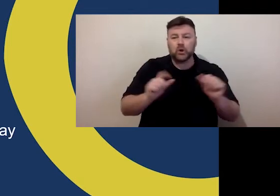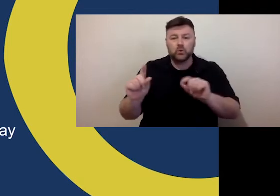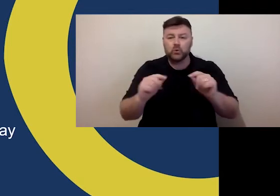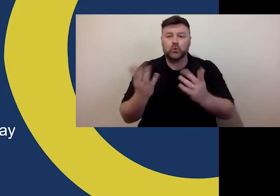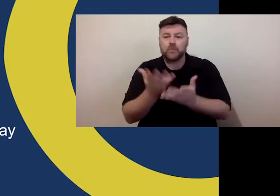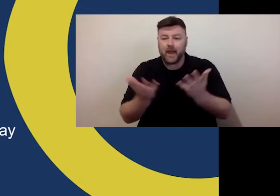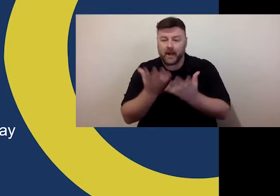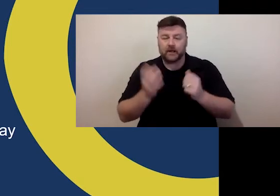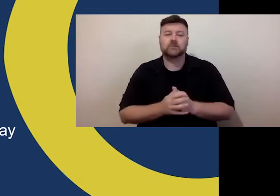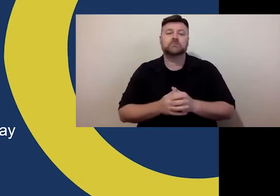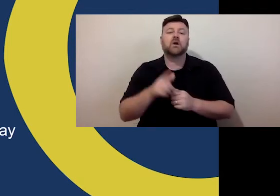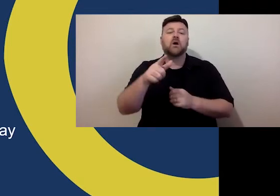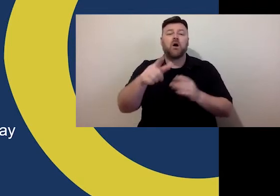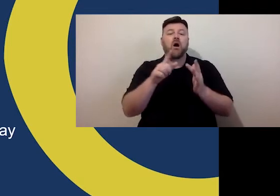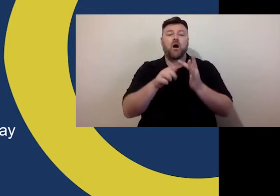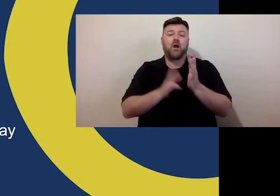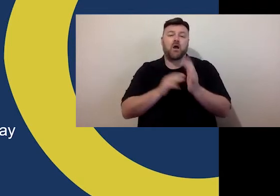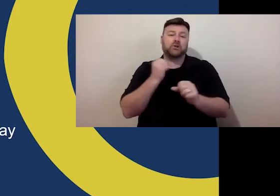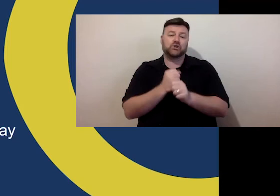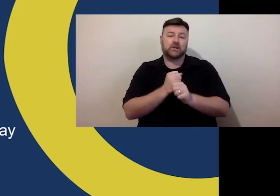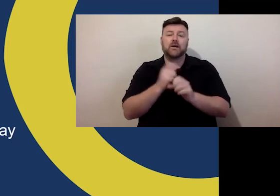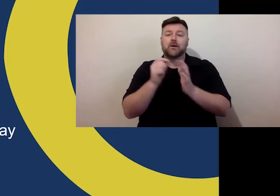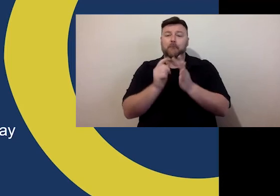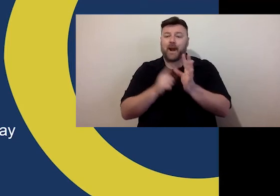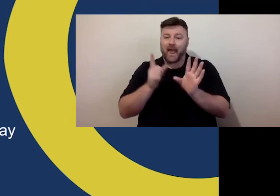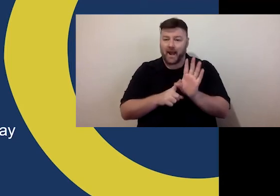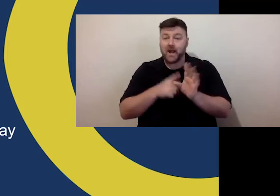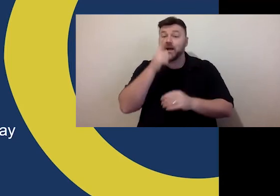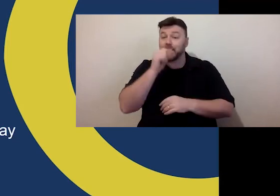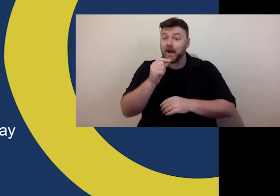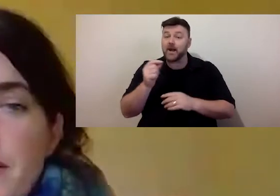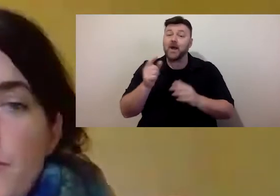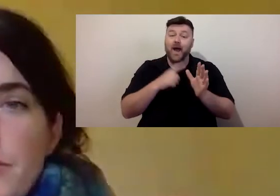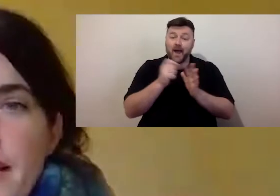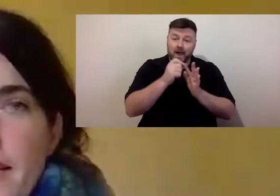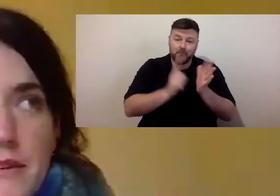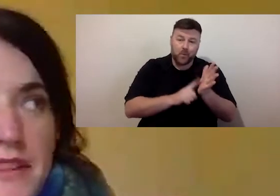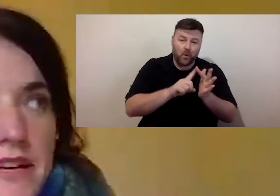download from either the Android or the Apple app stores. We'll share